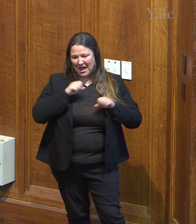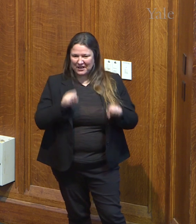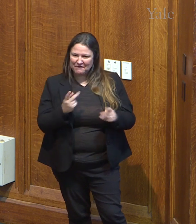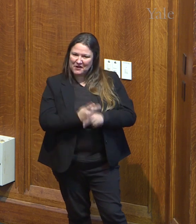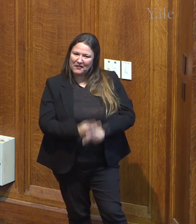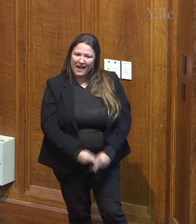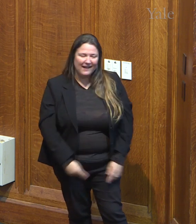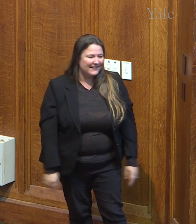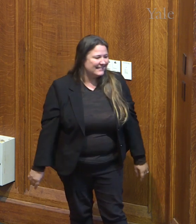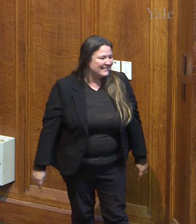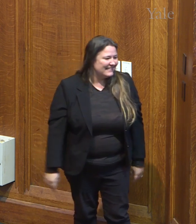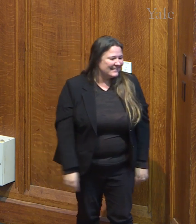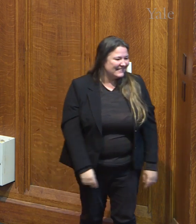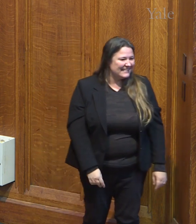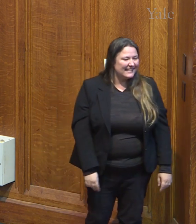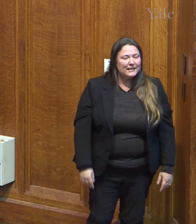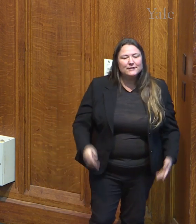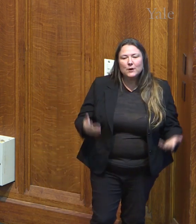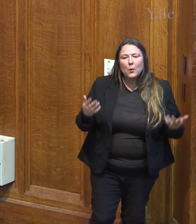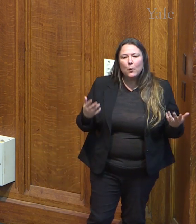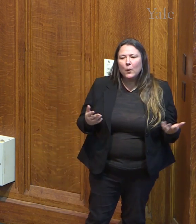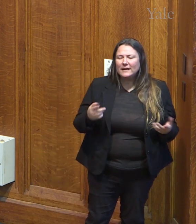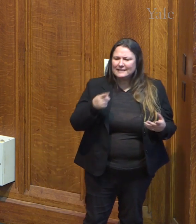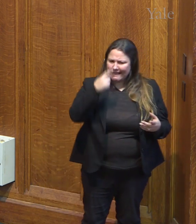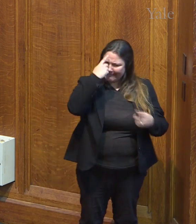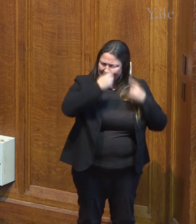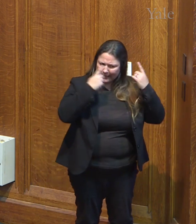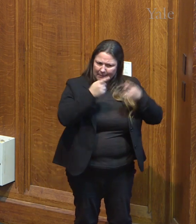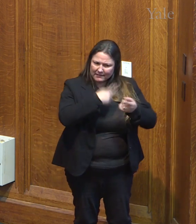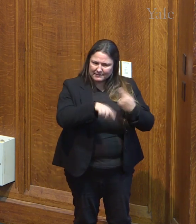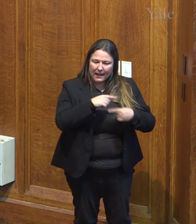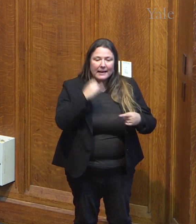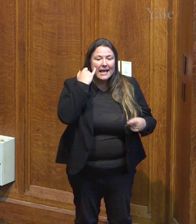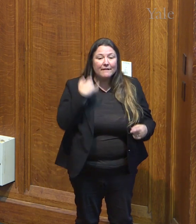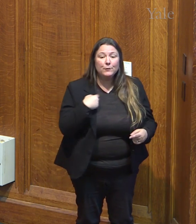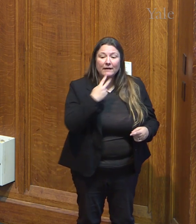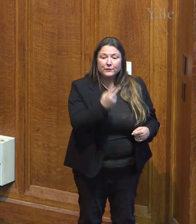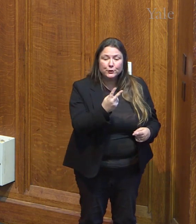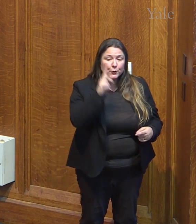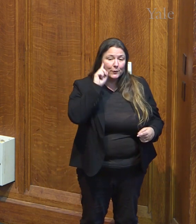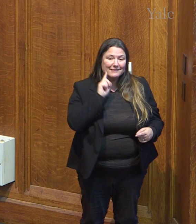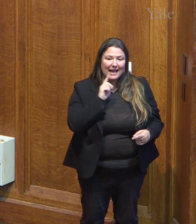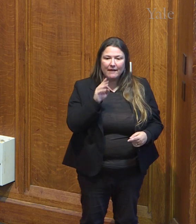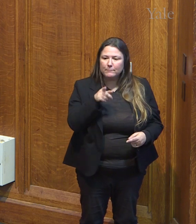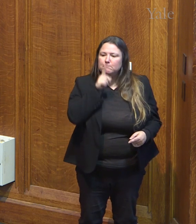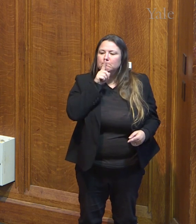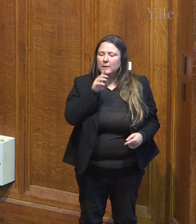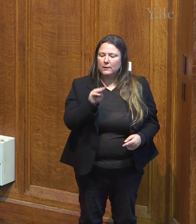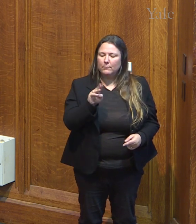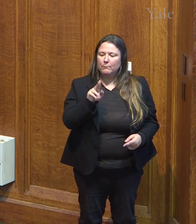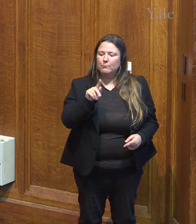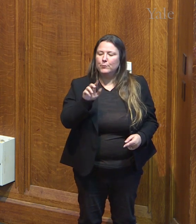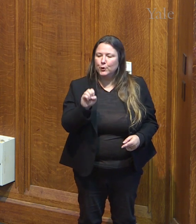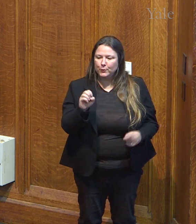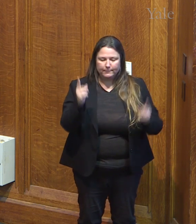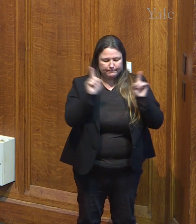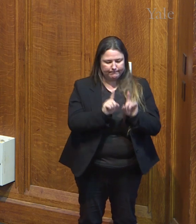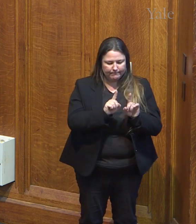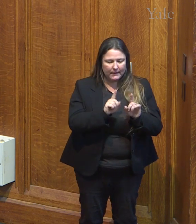So what did Bonet think about Sign Language? He said if you placed two Deaf mutes in each other's presence, meeting for the first time,